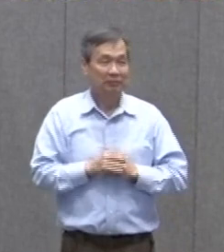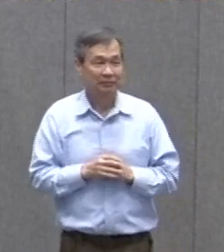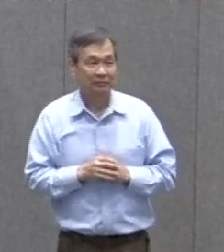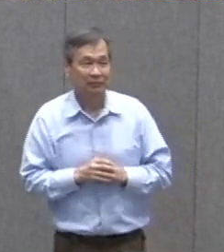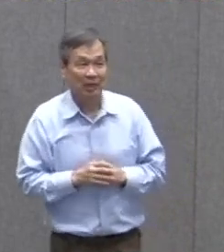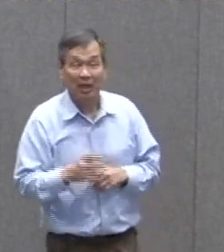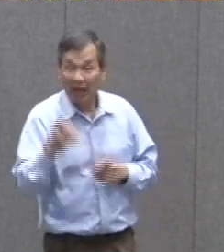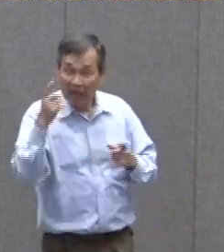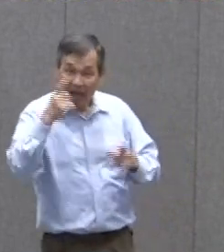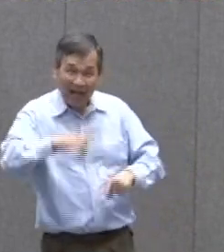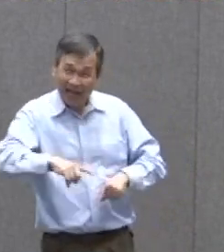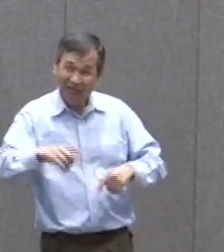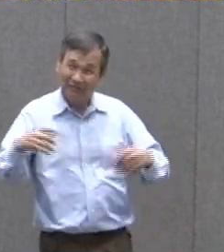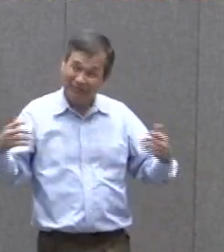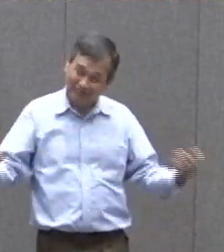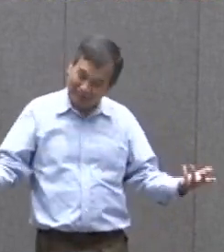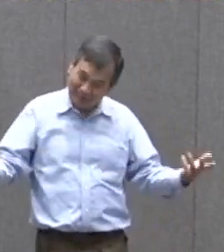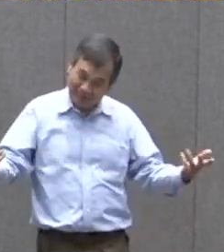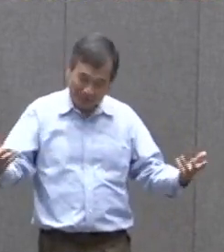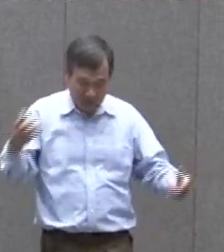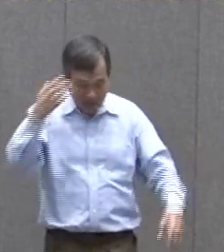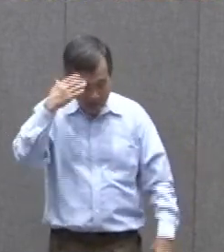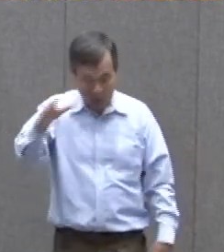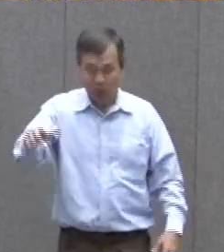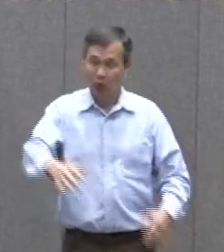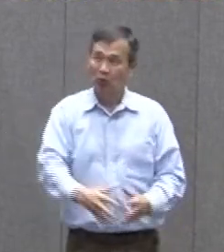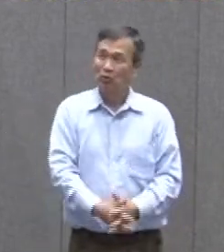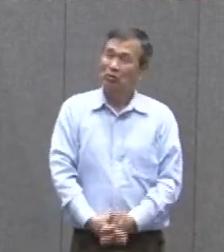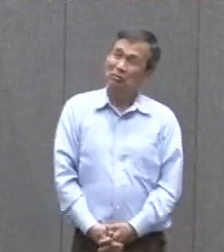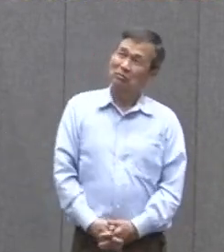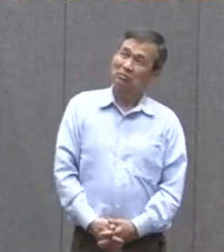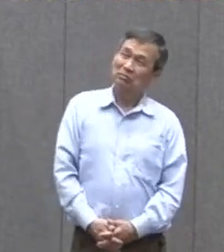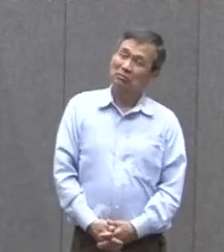"It's just that, I don't know, all of my friends